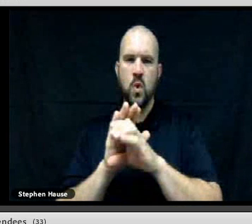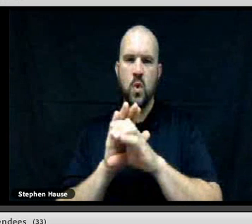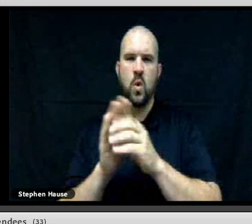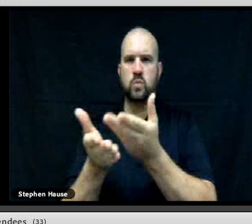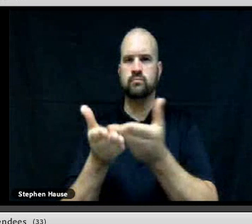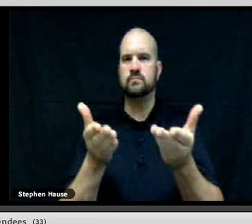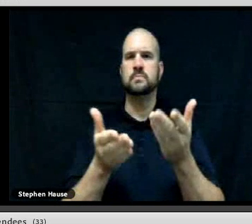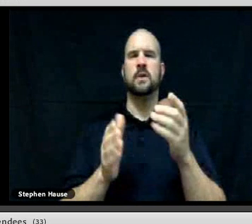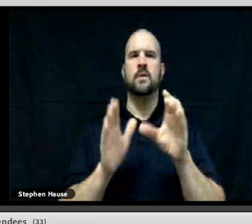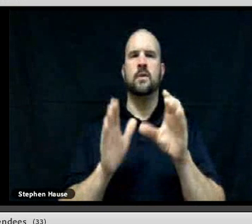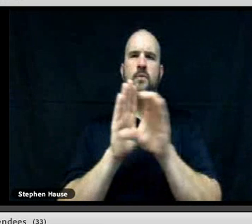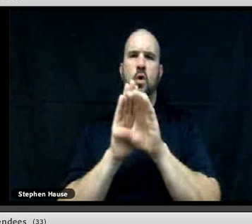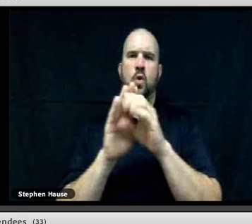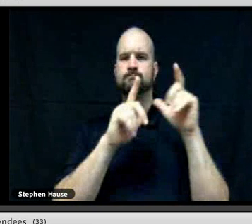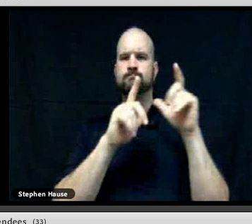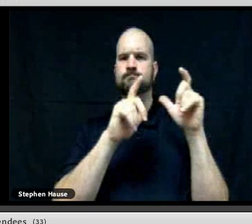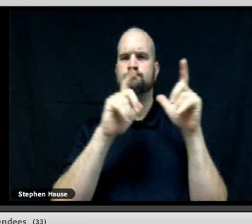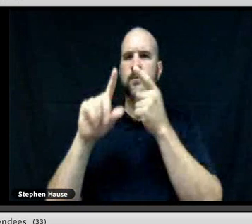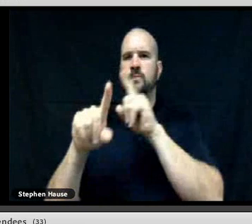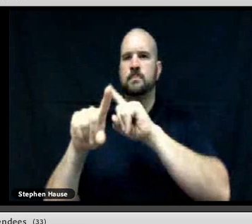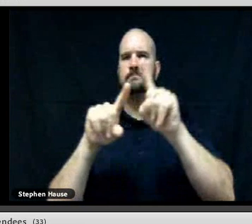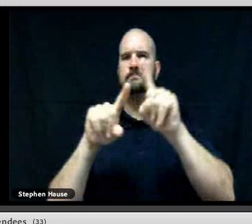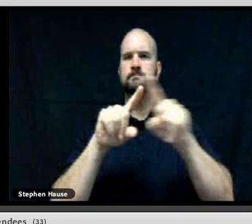or something like that in a specific geographic area,